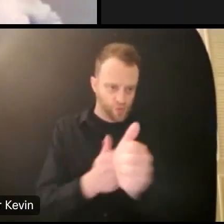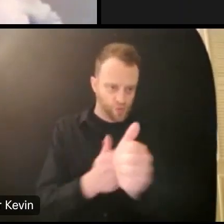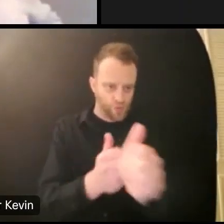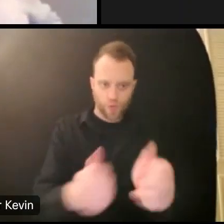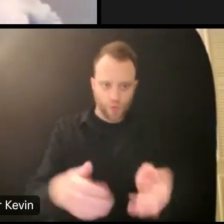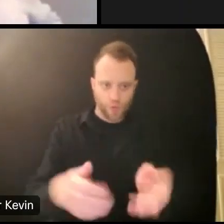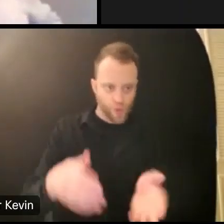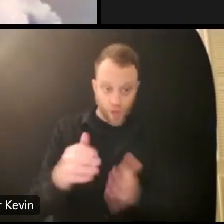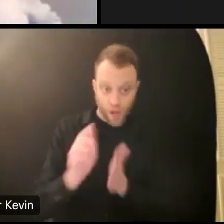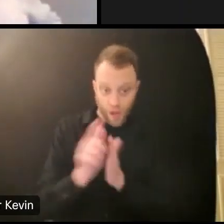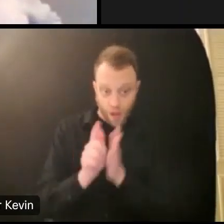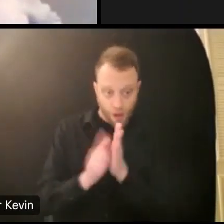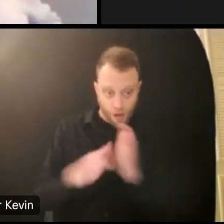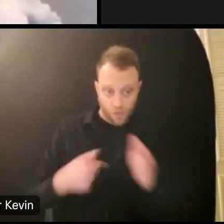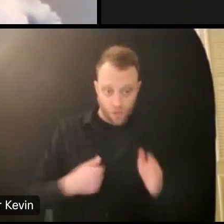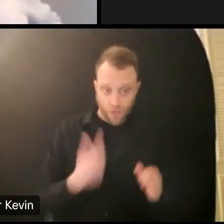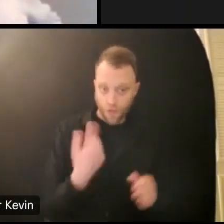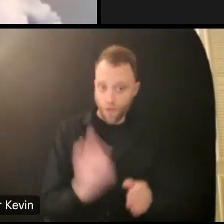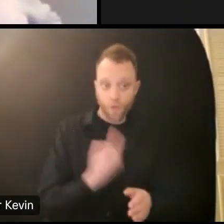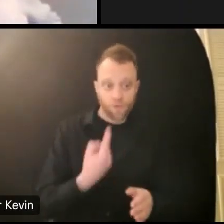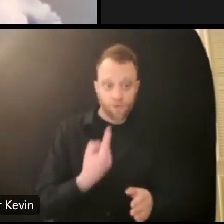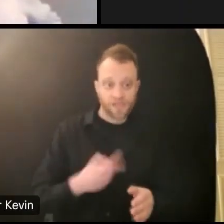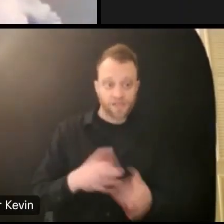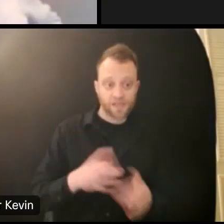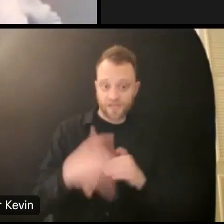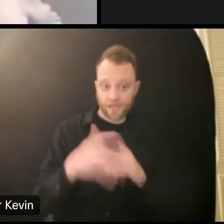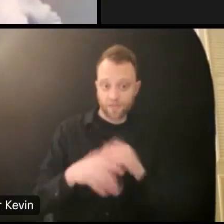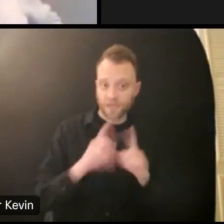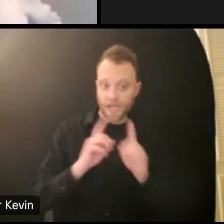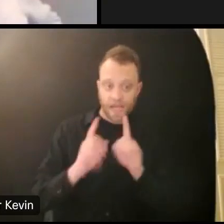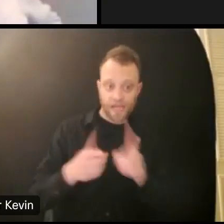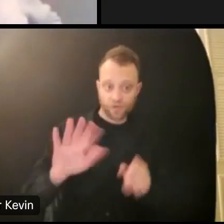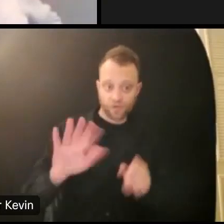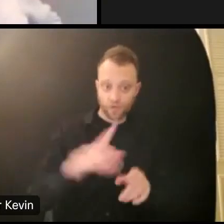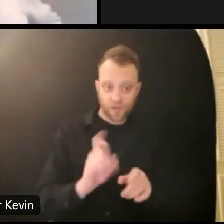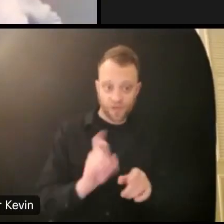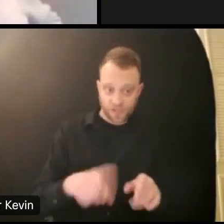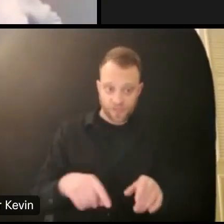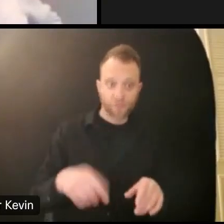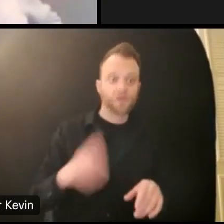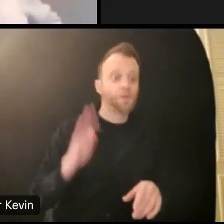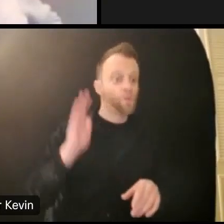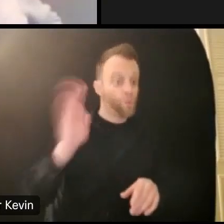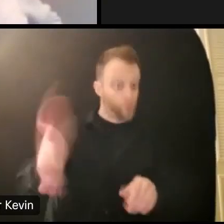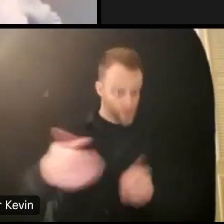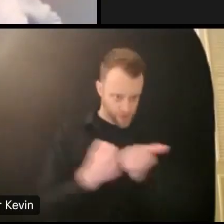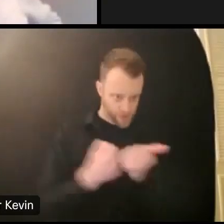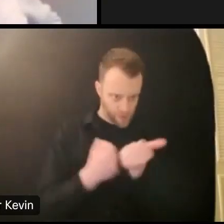call away. We're always an email away. You are not unsupported and you're not not going to be left